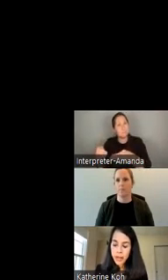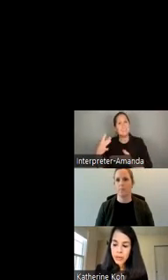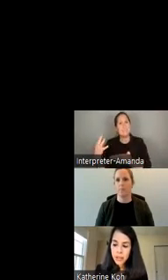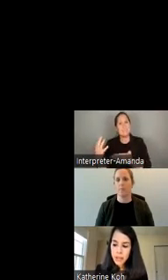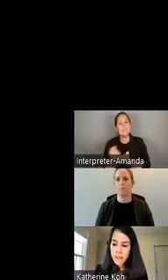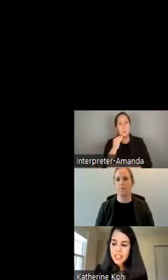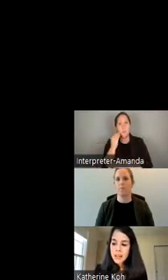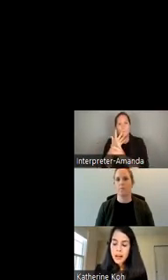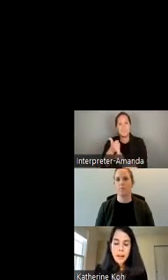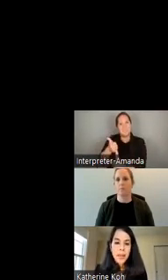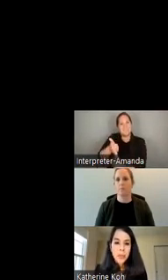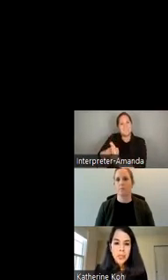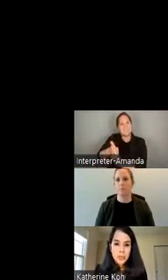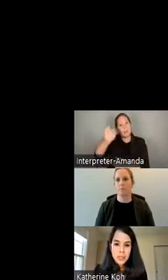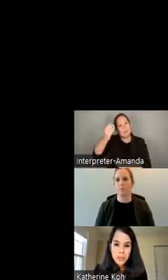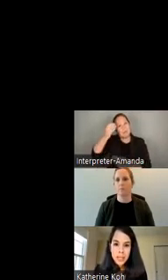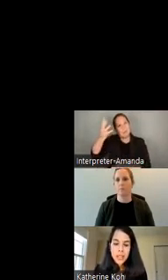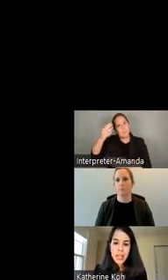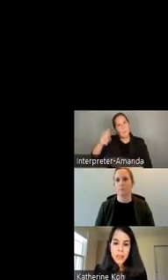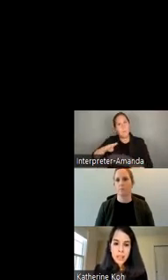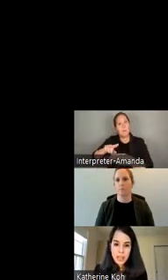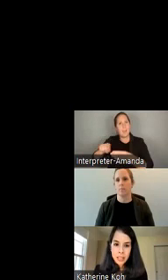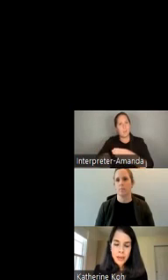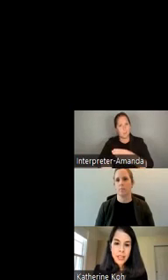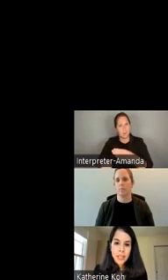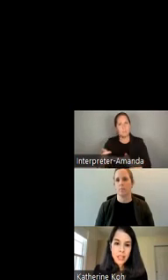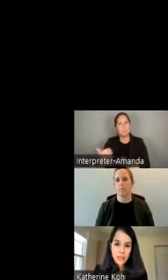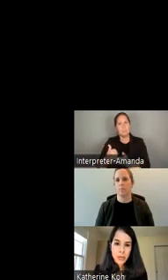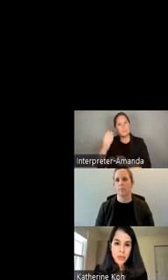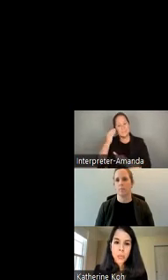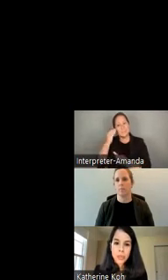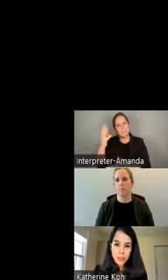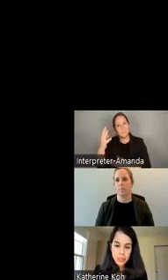outcome and we used information that had been collected about these individuals during their